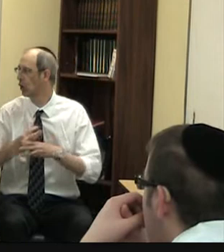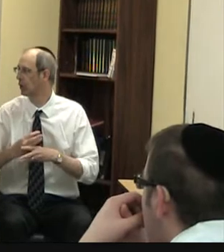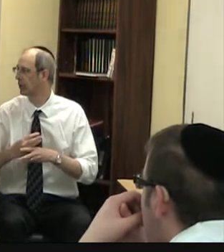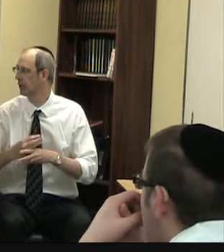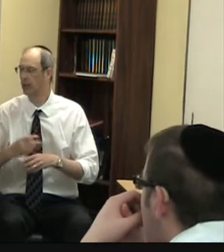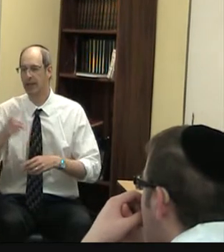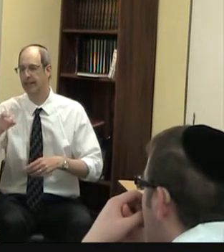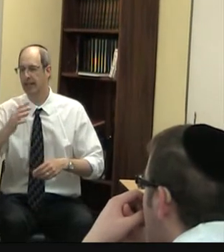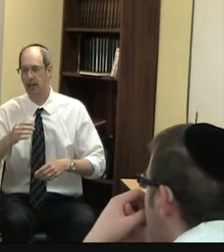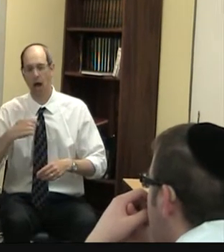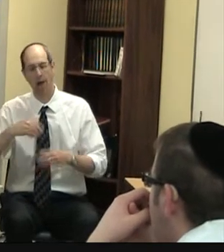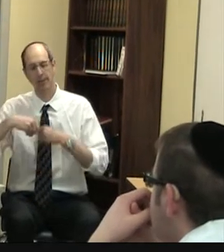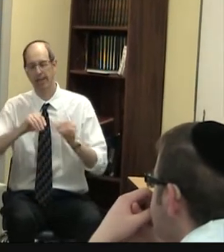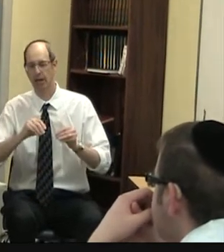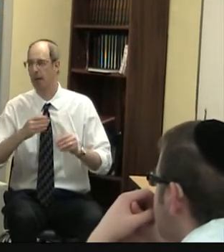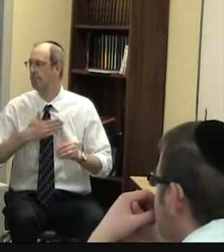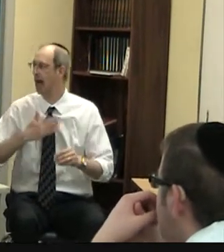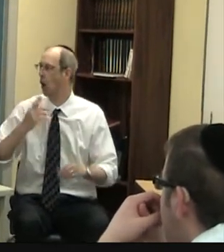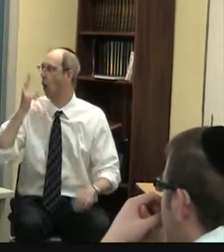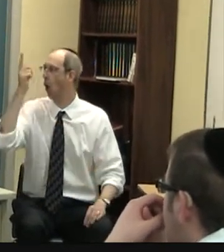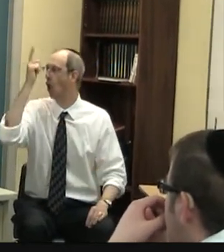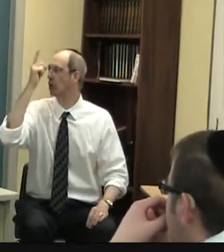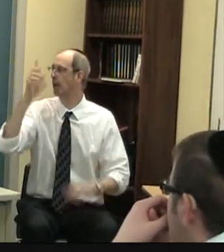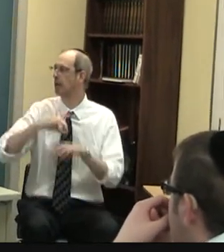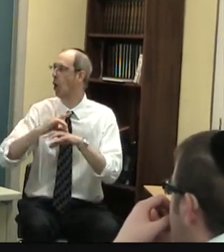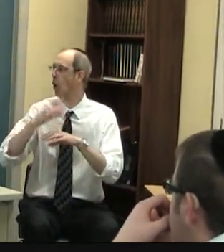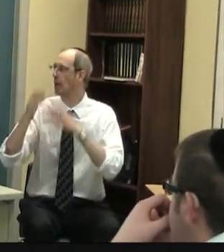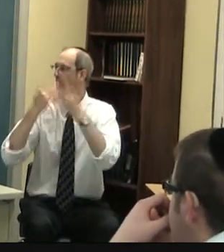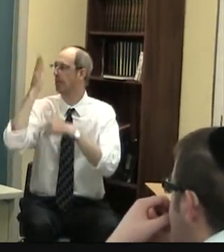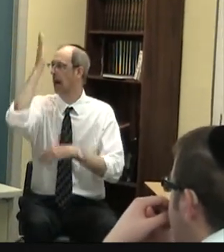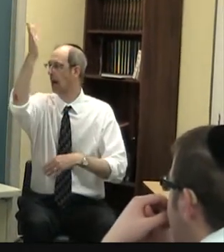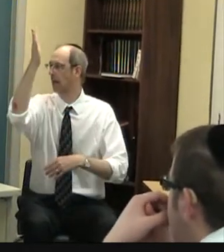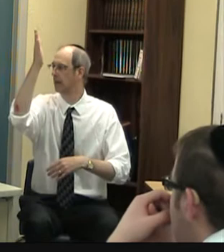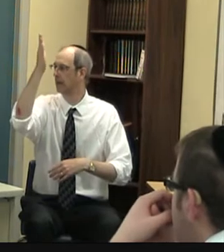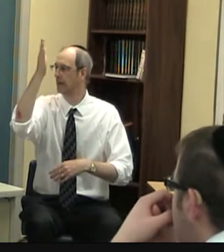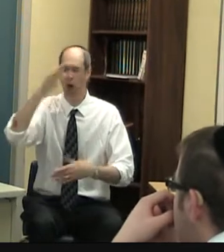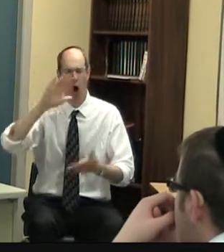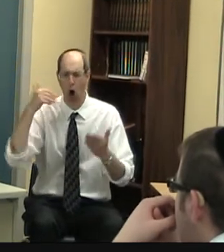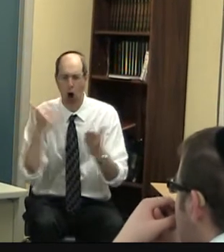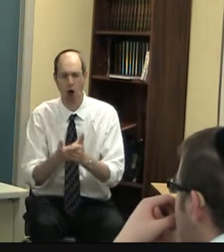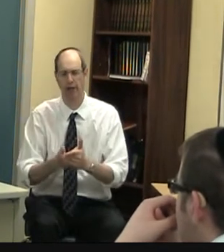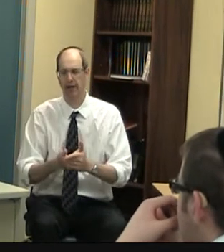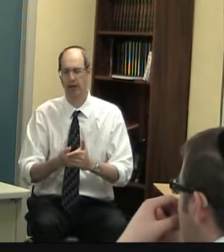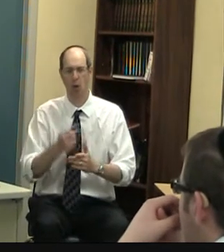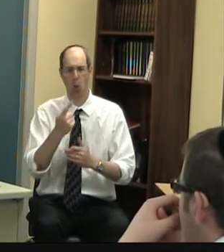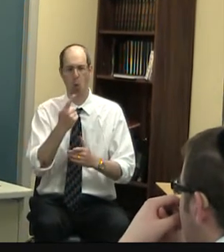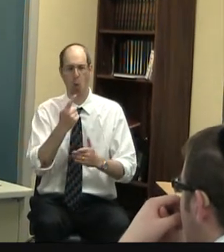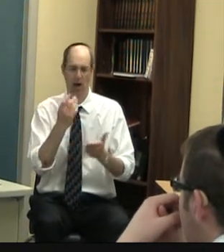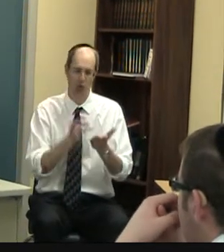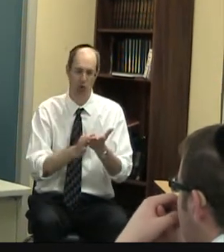greer says i'm gonna sell you my oil um hop on my hole eylem haha lock stock and barrel one ruble you get it